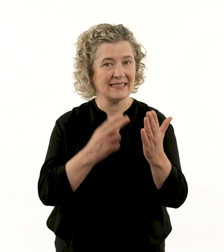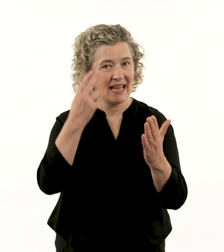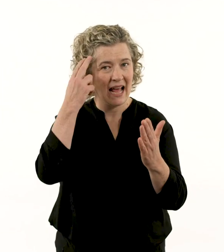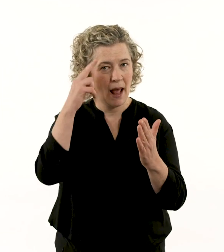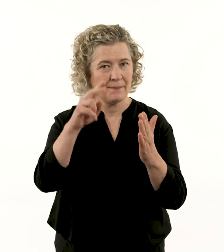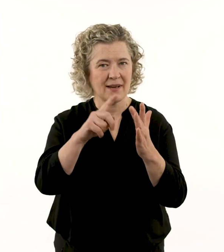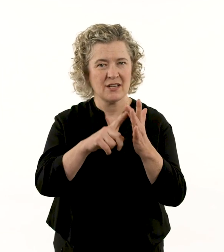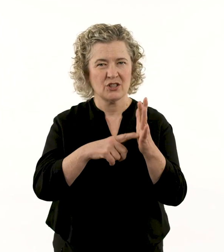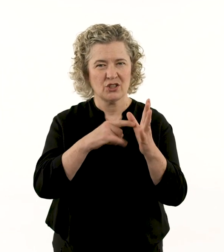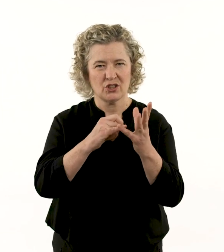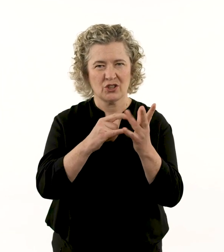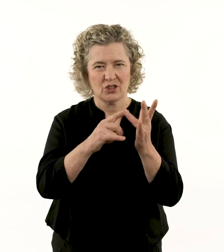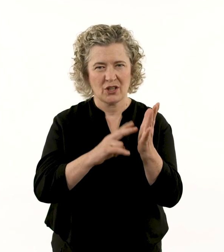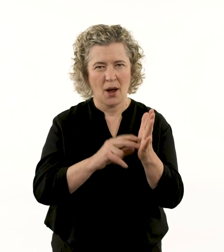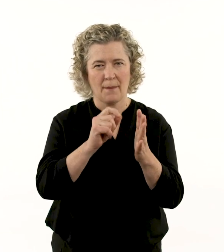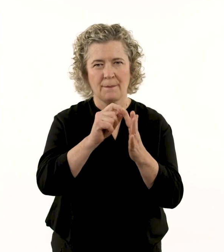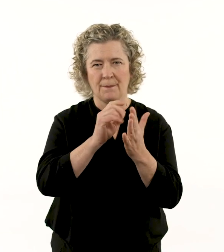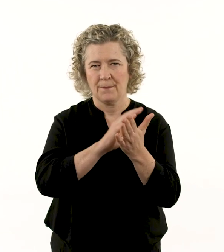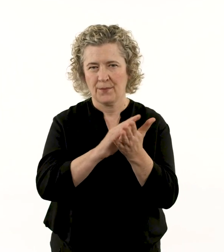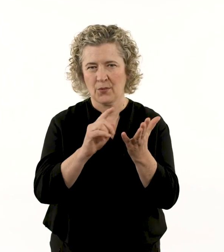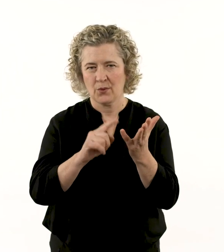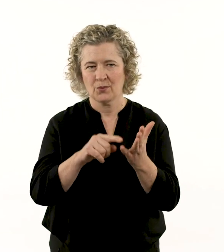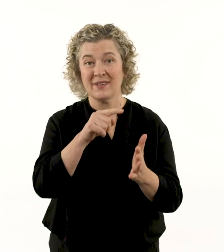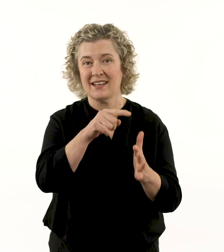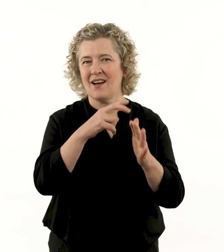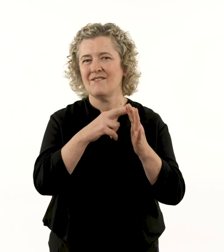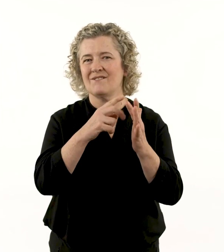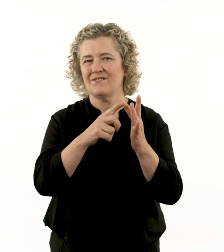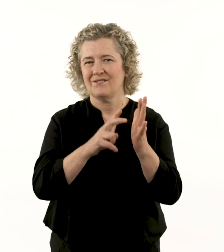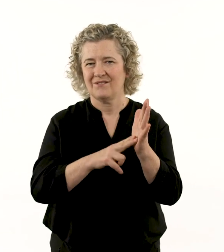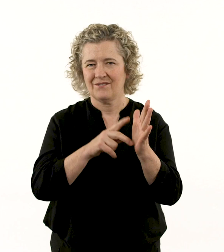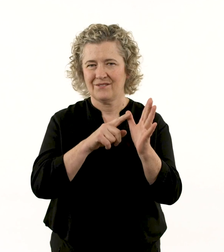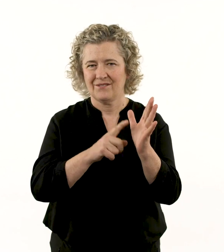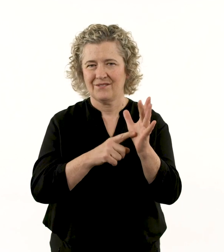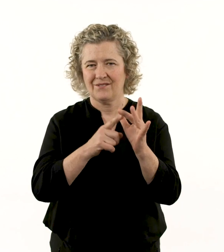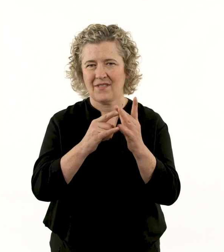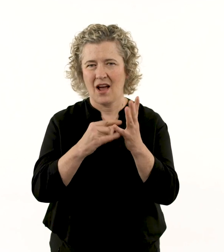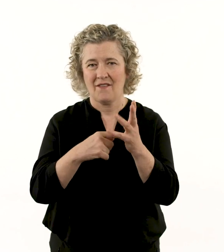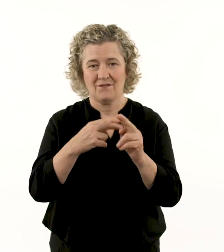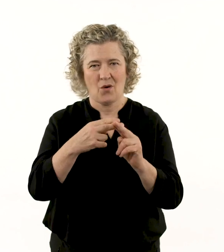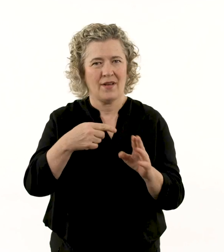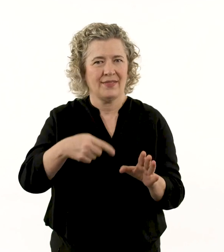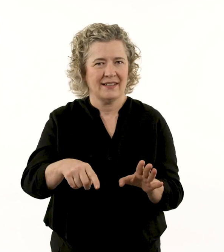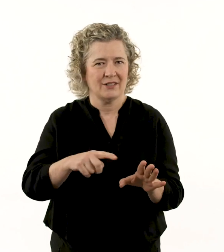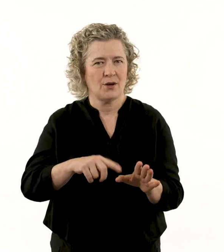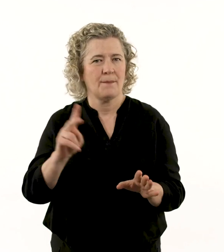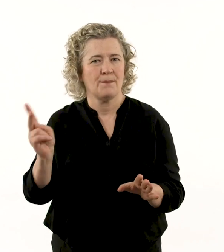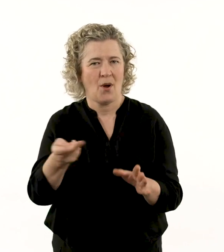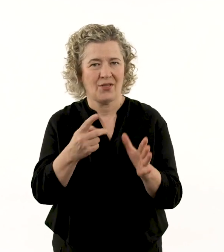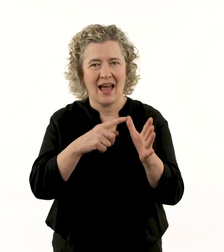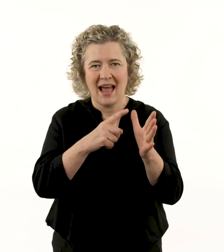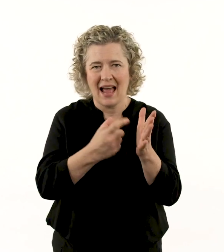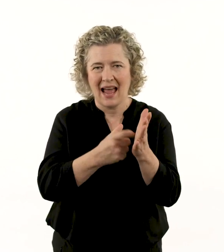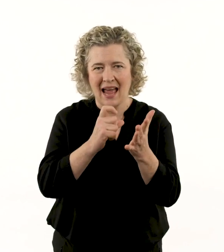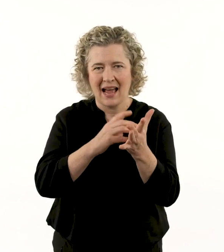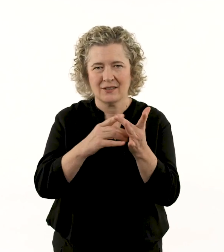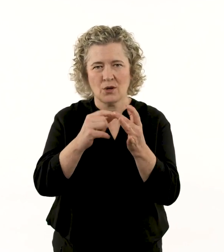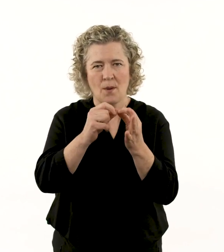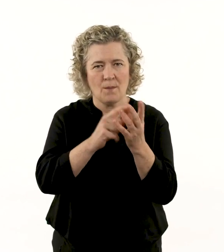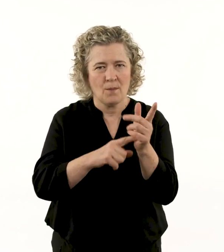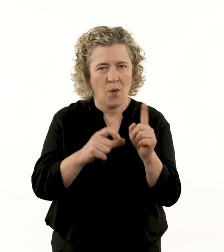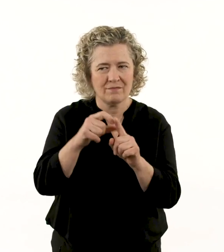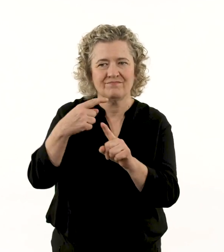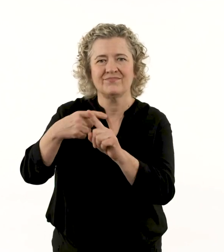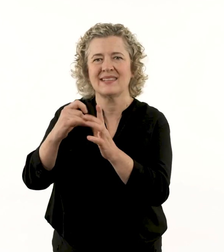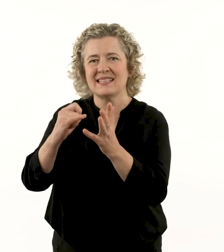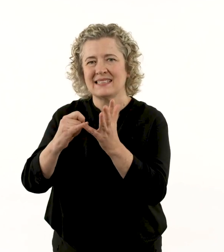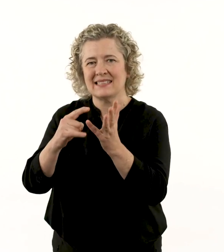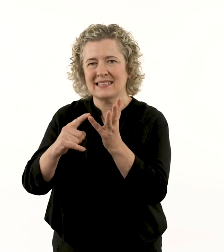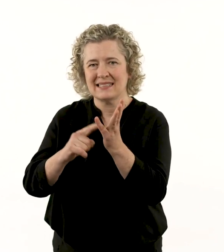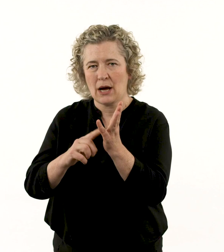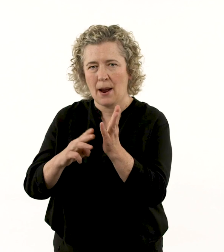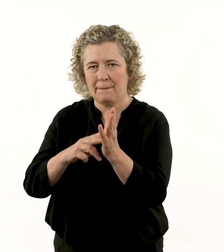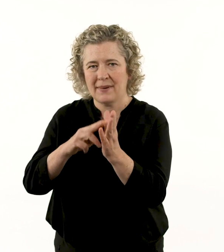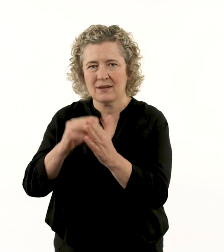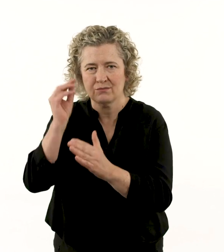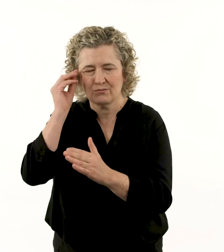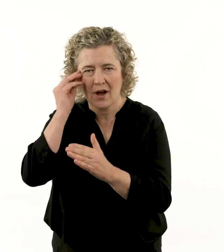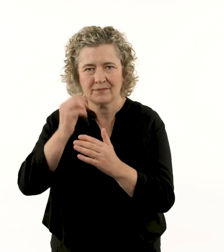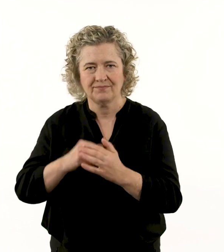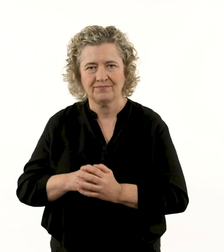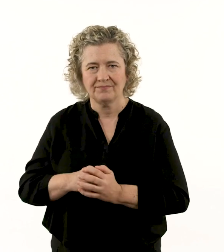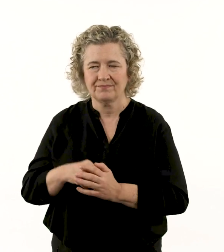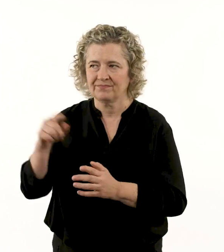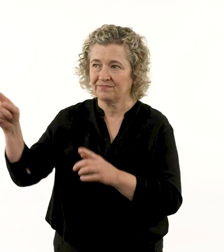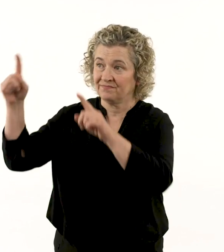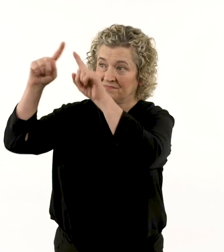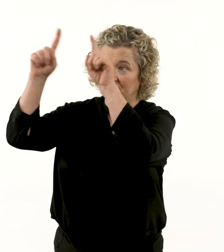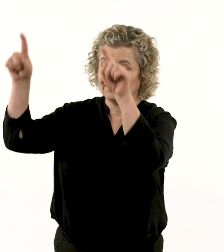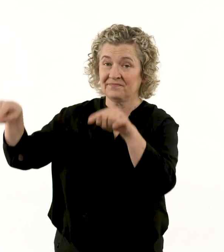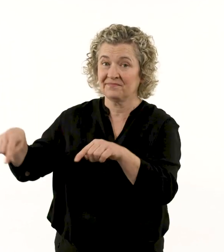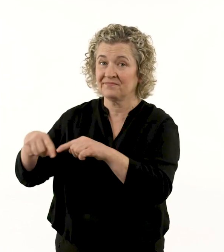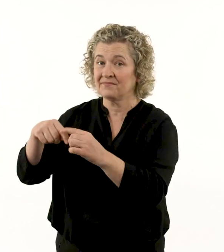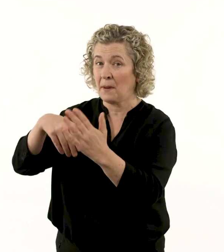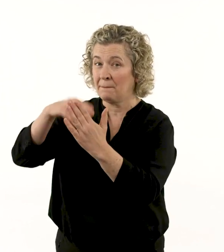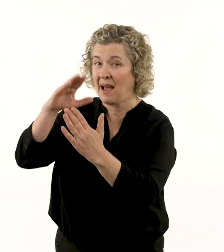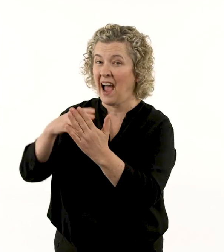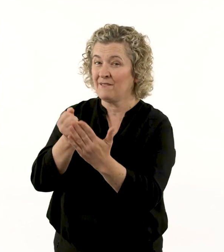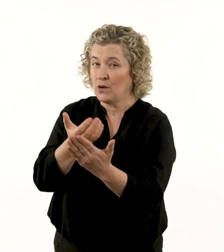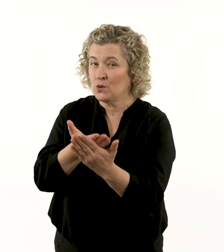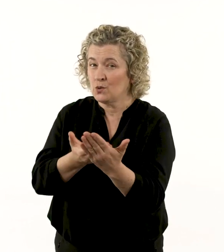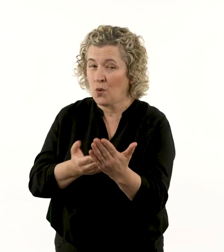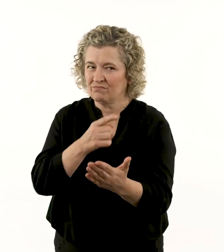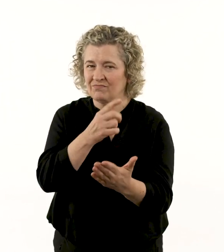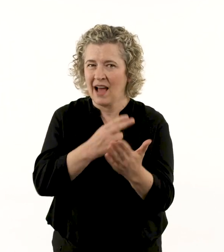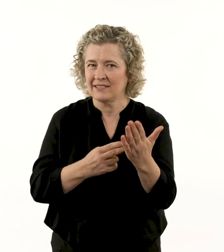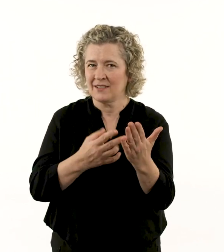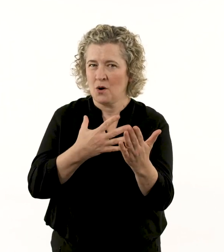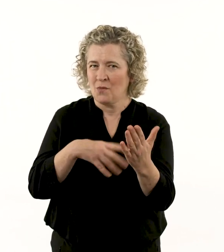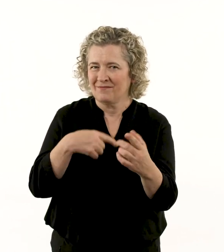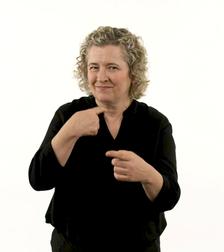Jason Phu, who is also a finalist in this year's Archibald and Sulman Prizes, said in relation to this painting: